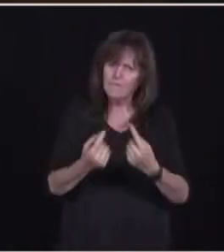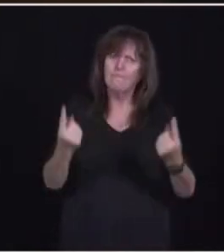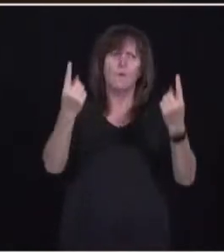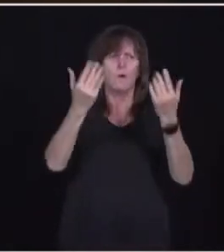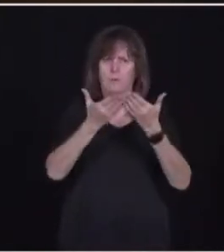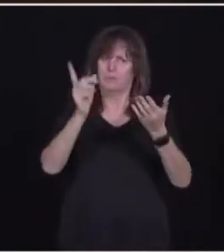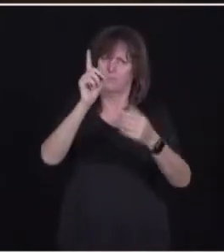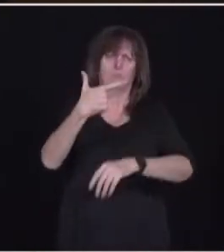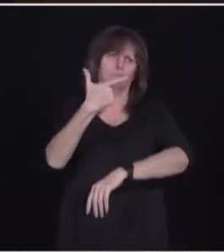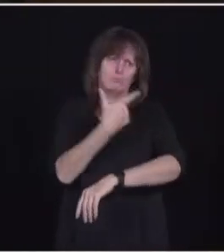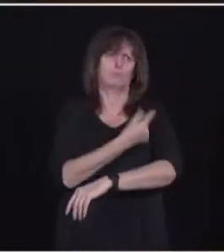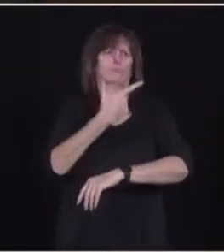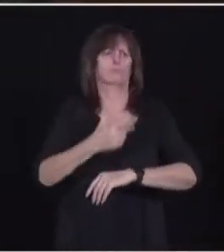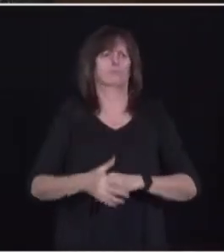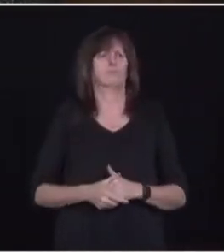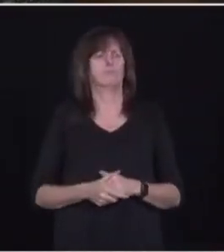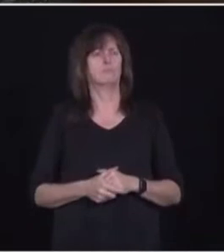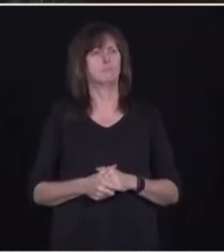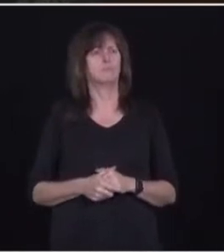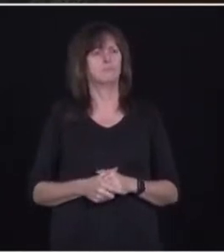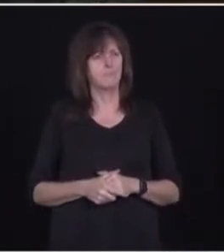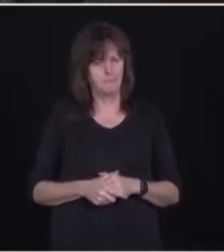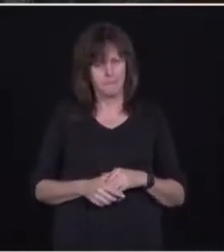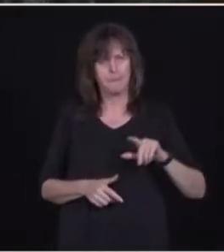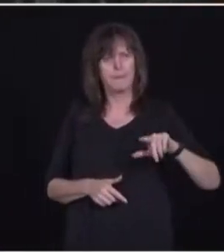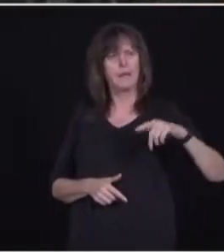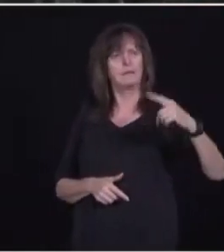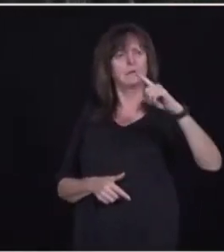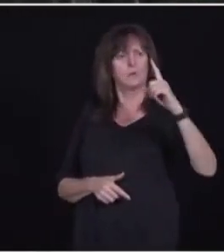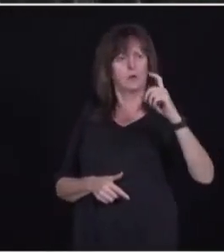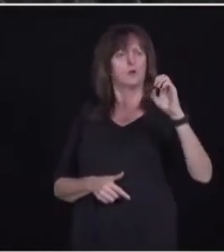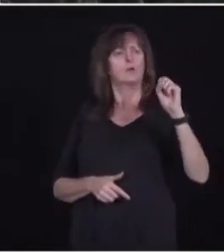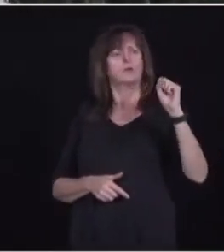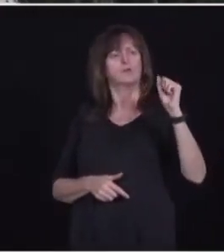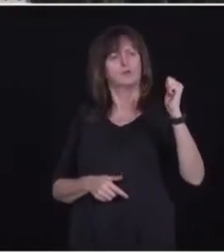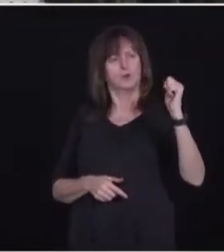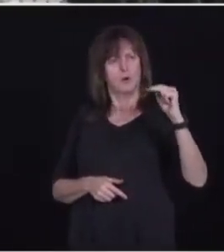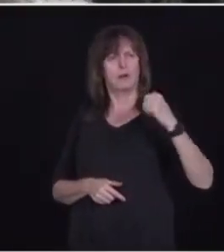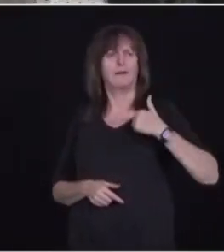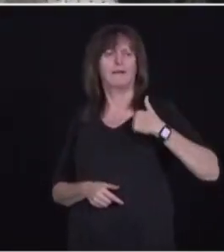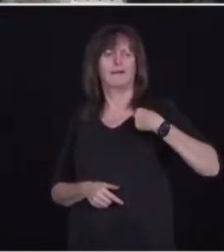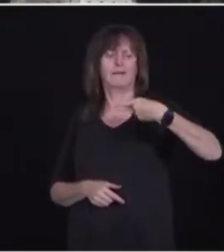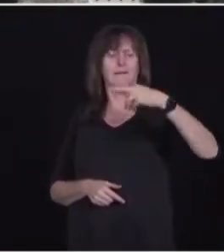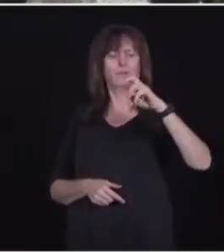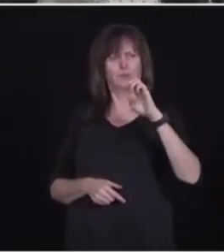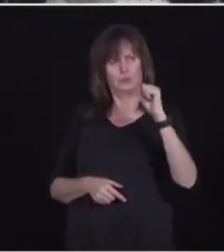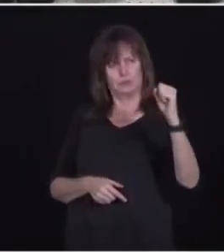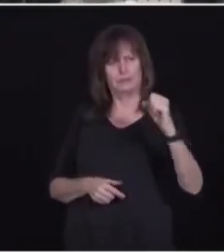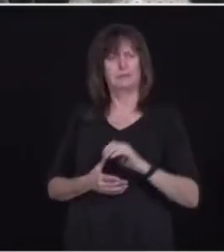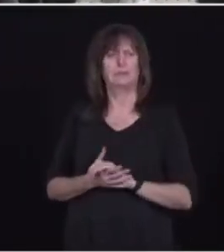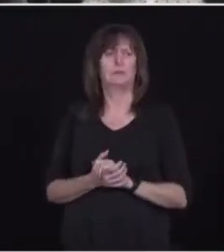of what is most important to them. But, we do wish everyone to receive the vaccination. Next question.